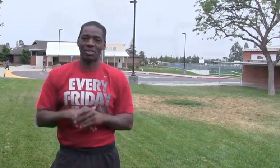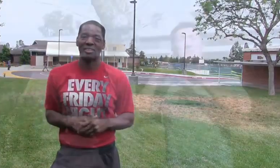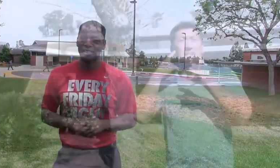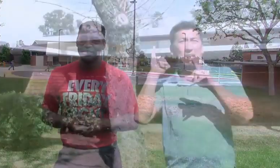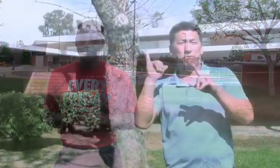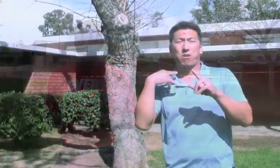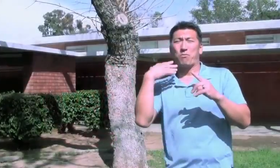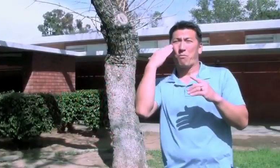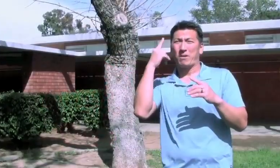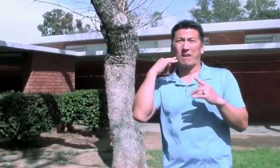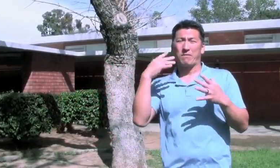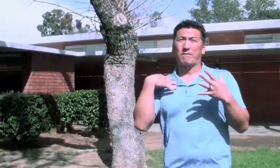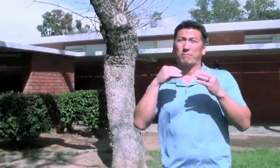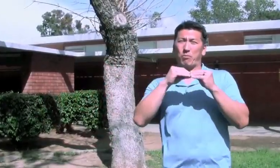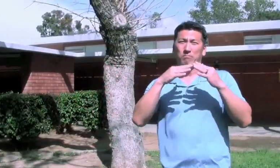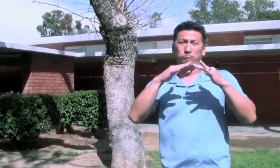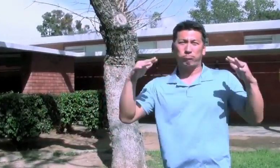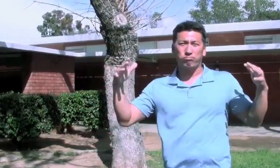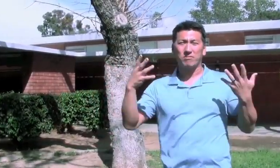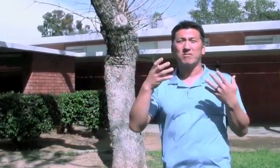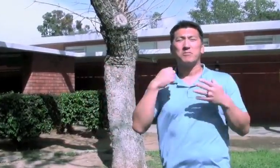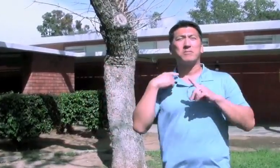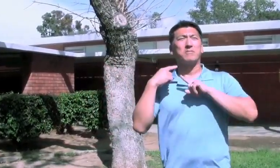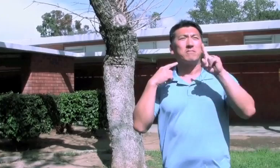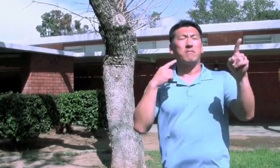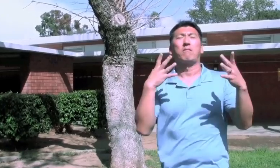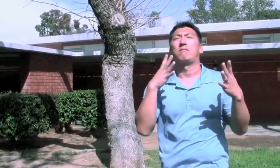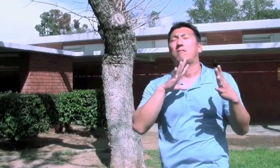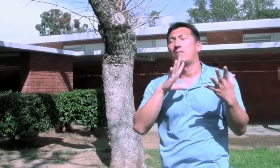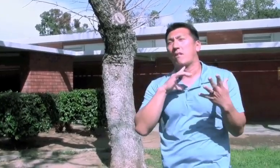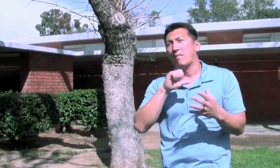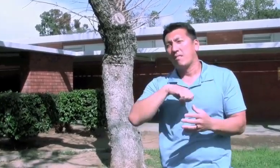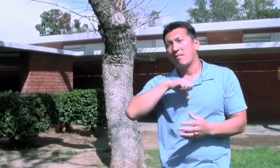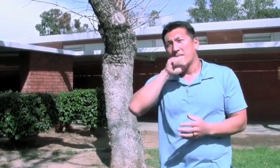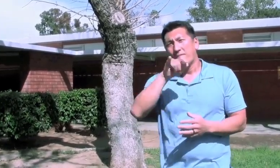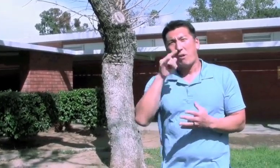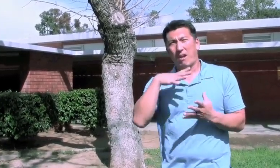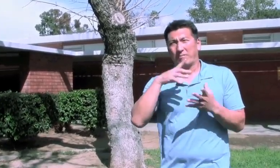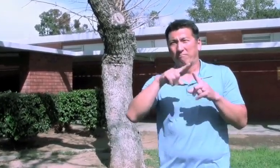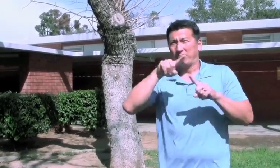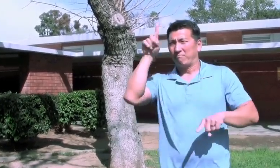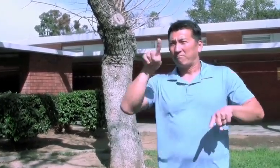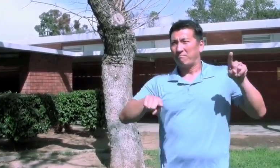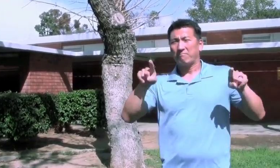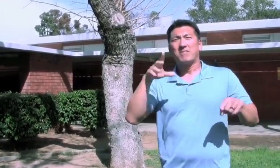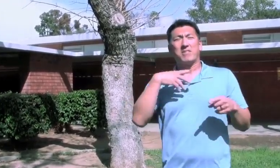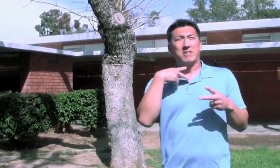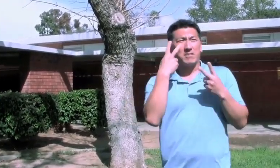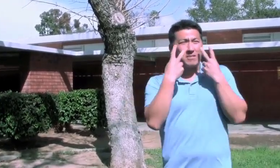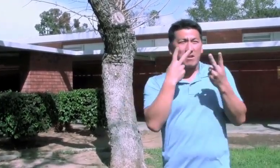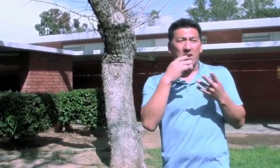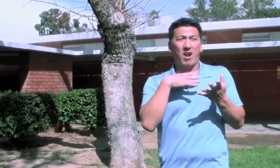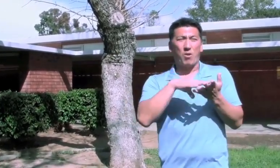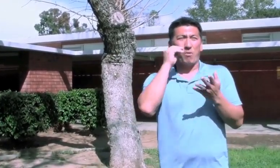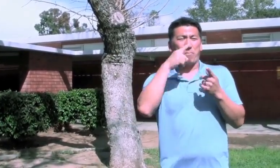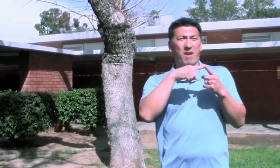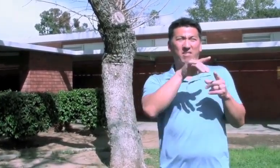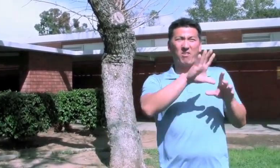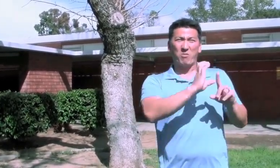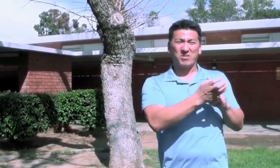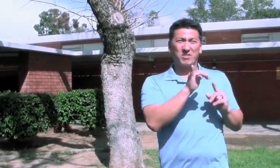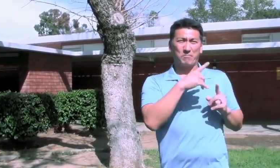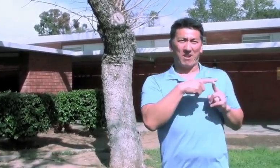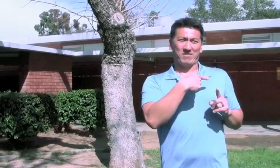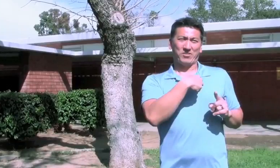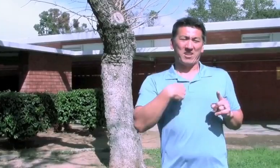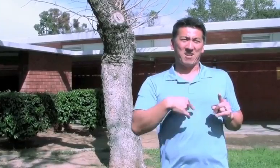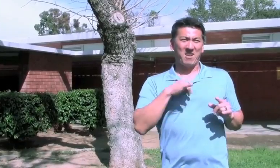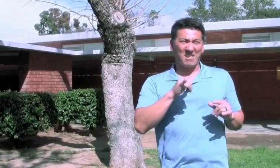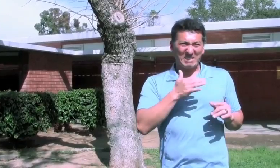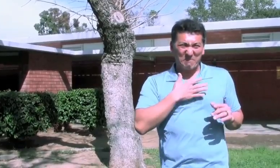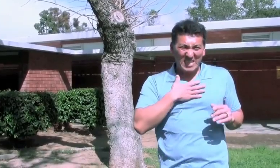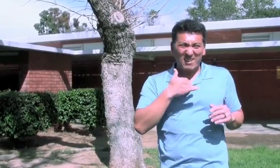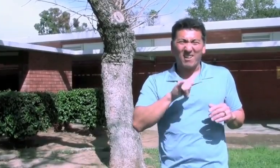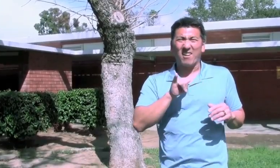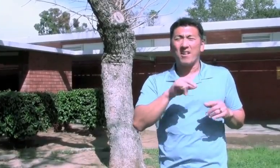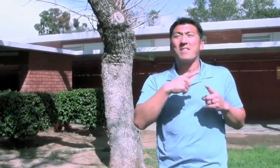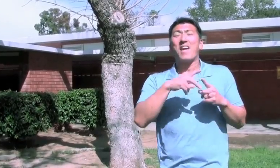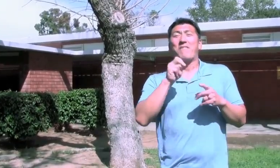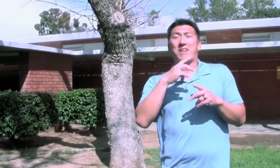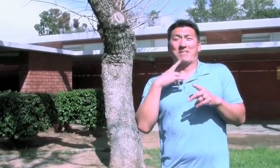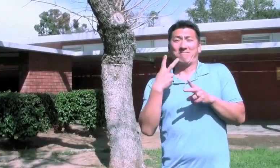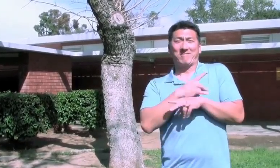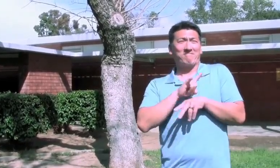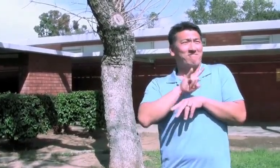Jeff: I knew that California had more diversity. Going there helped me learn about other cultures